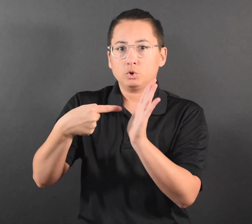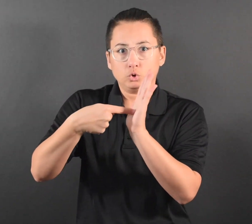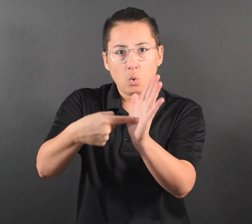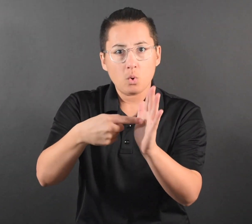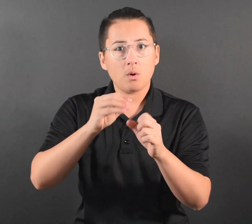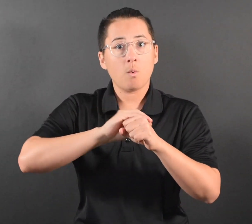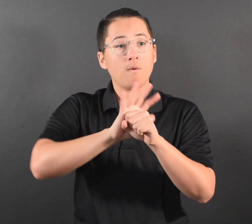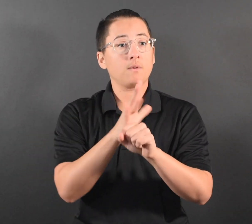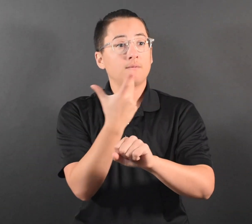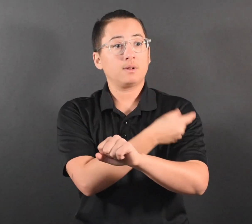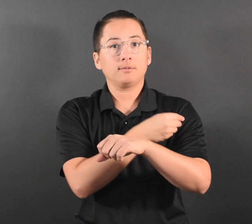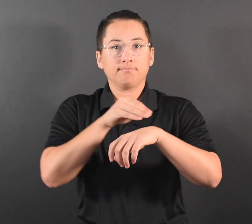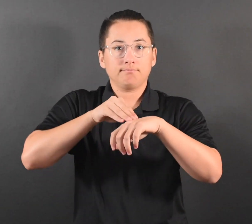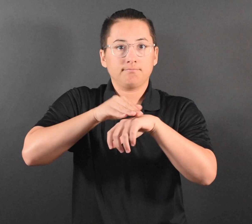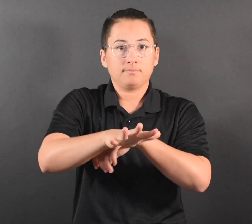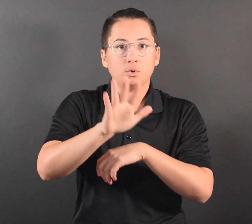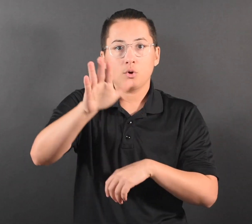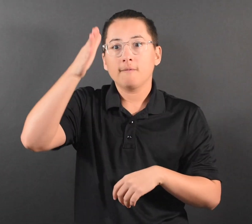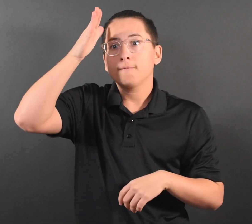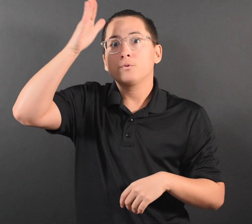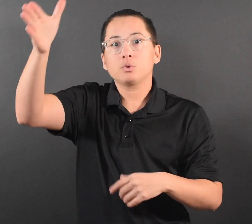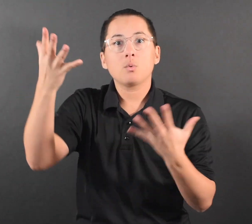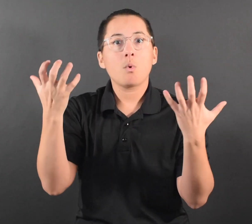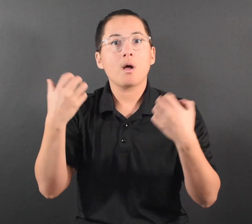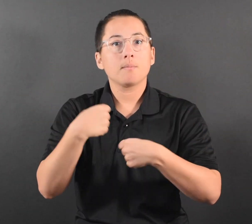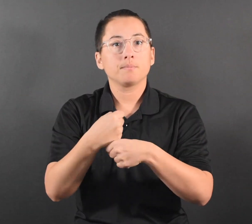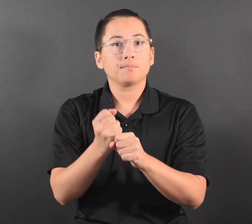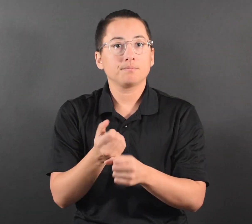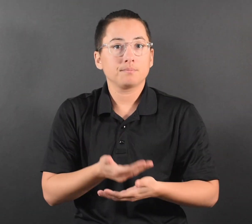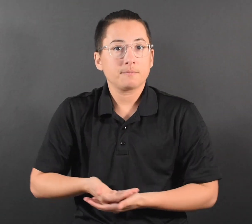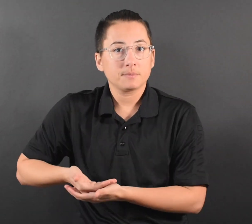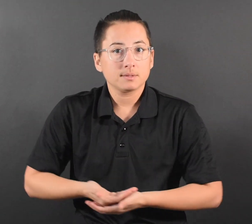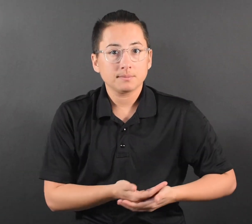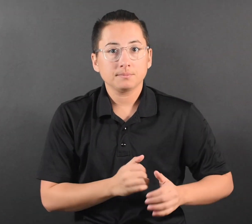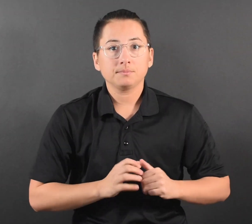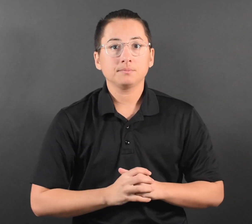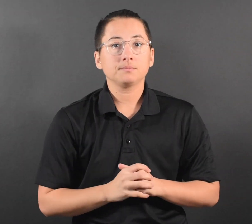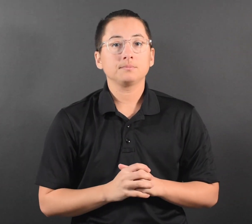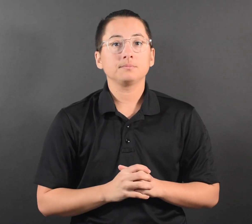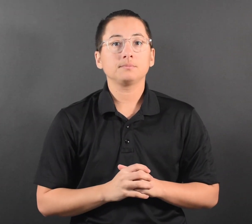There is no evidence that any of the COVID-19 vaccines affect future fertility,